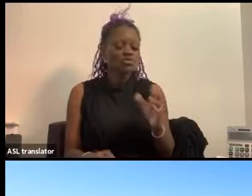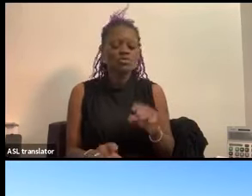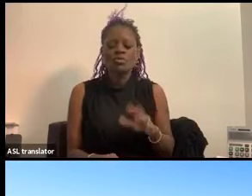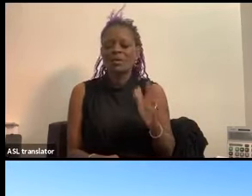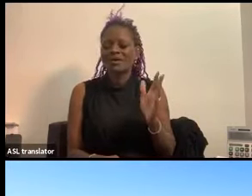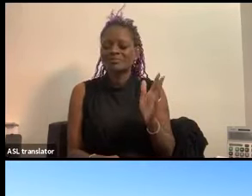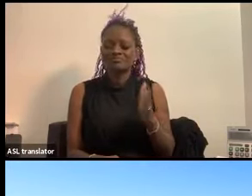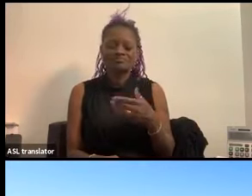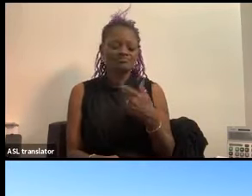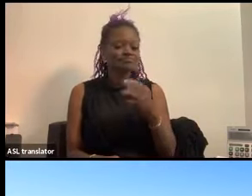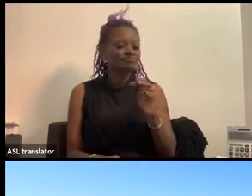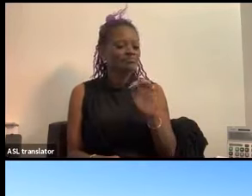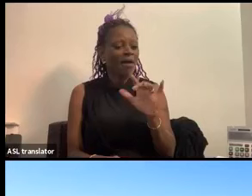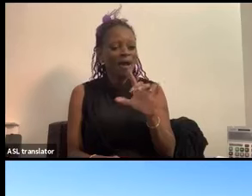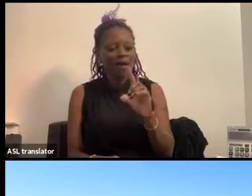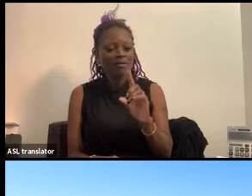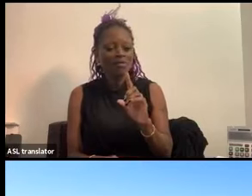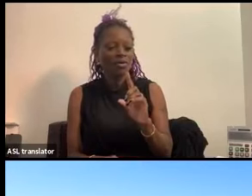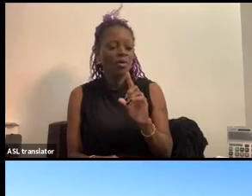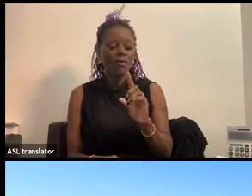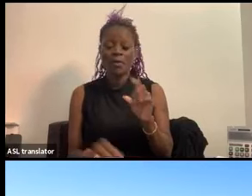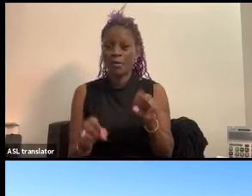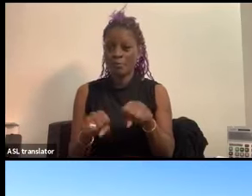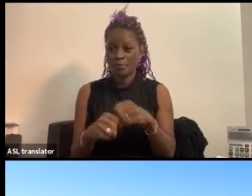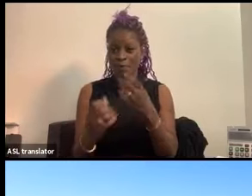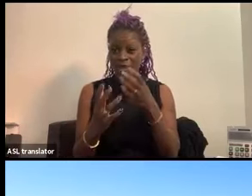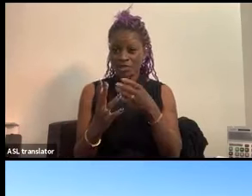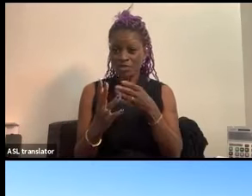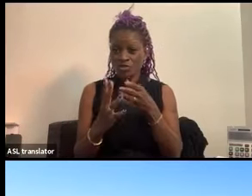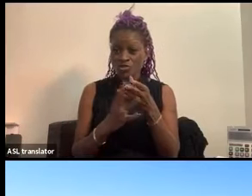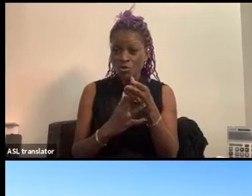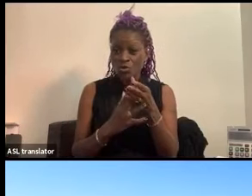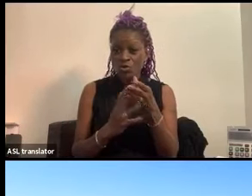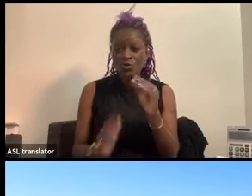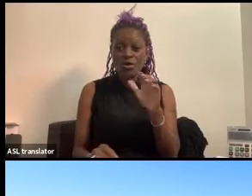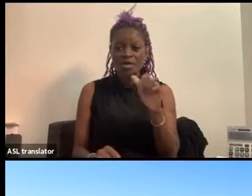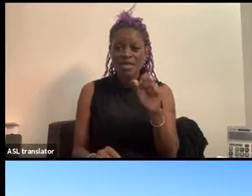So I think breakthrough cases for me at the CDC matches that it's about point